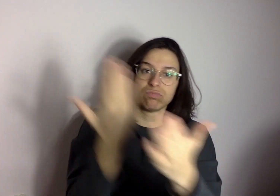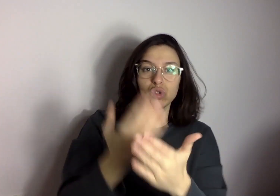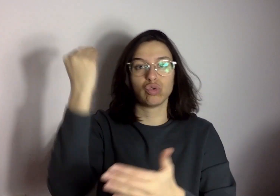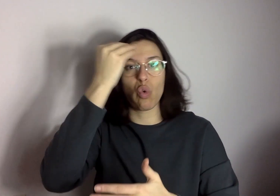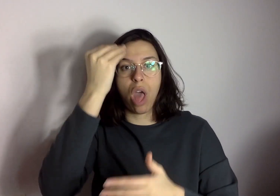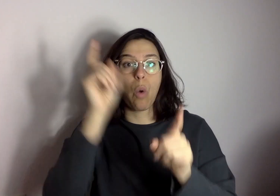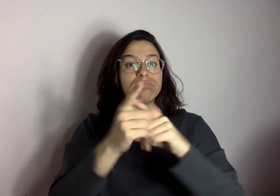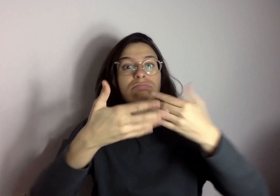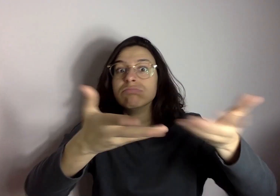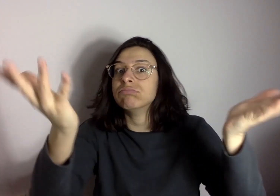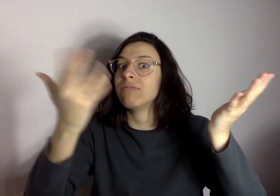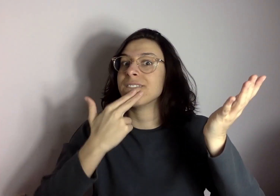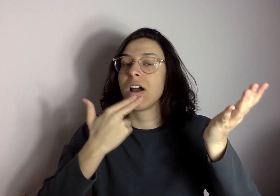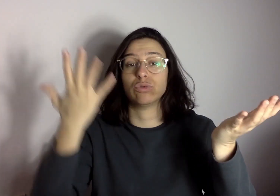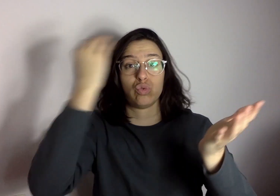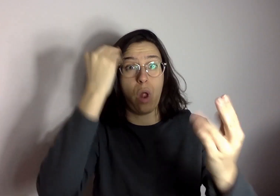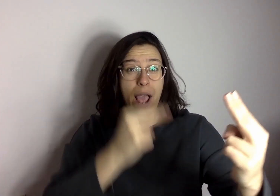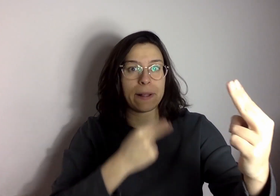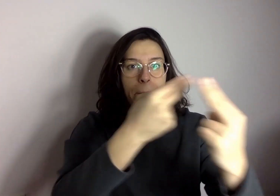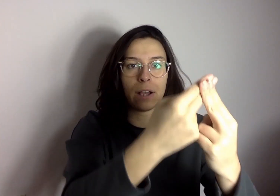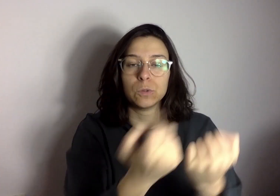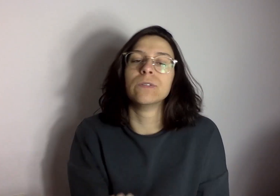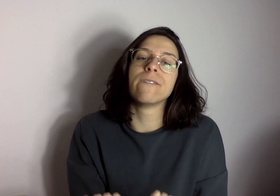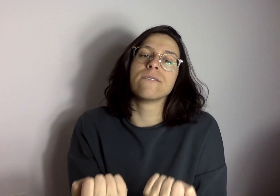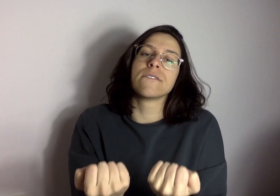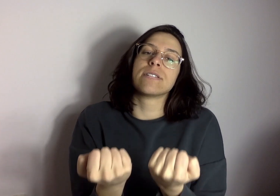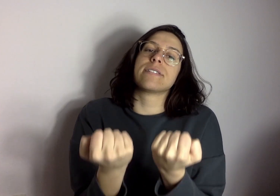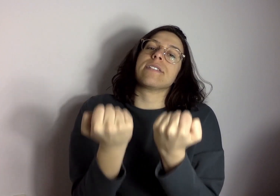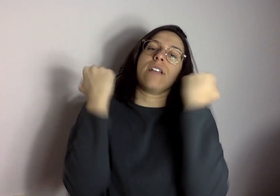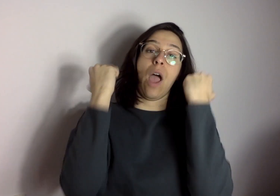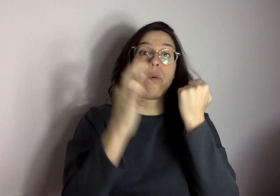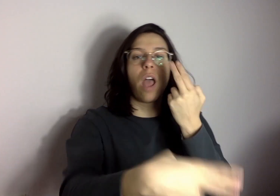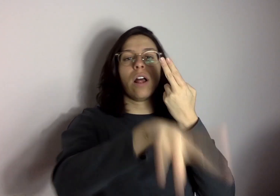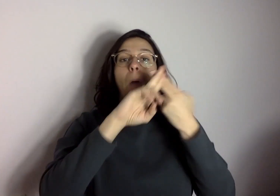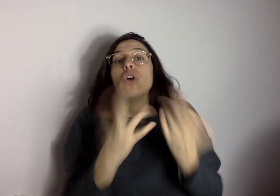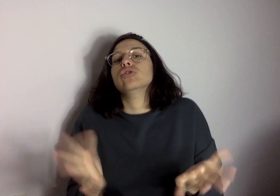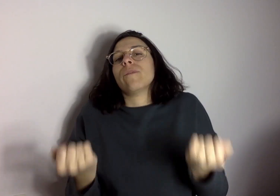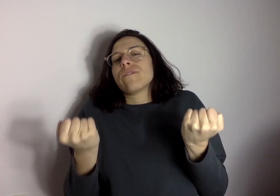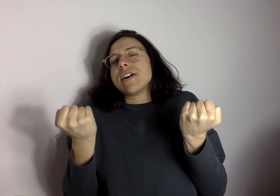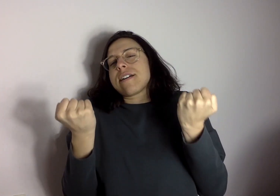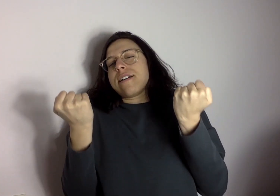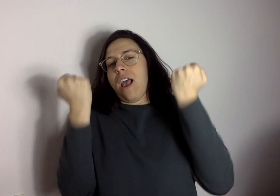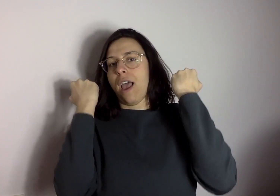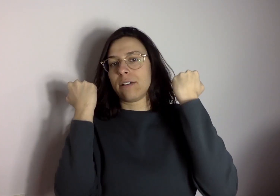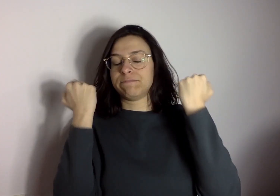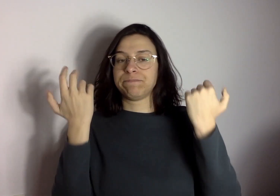Which school they visited and how that was going and how the school accommondates to deaf people or the deaf person adjusts. Is it difficult.